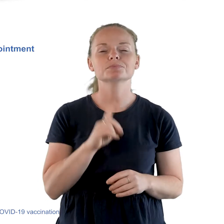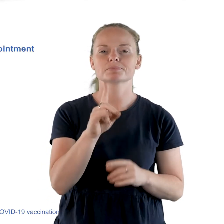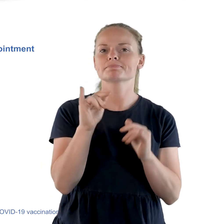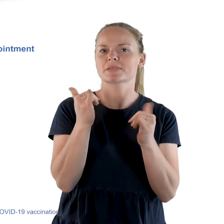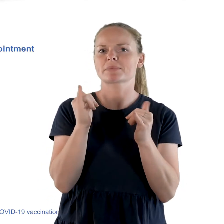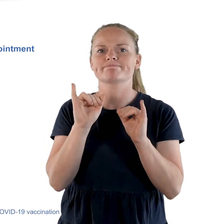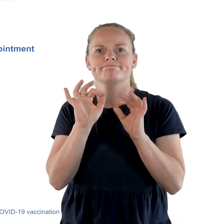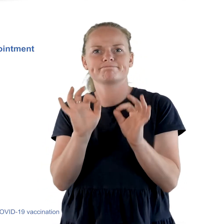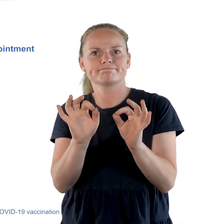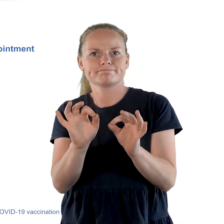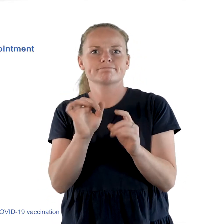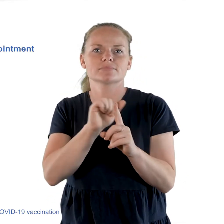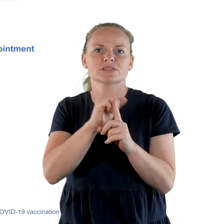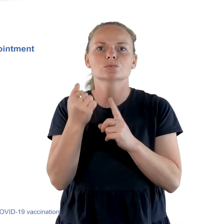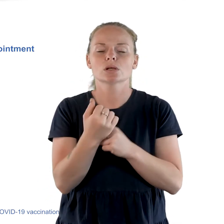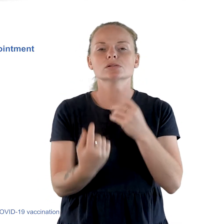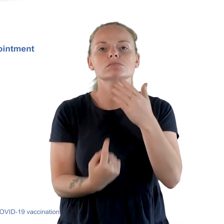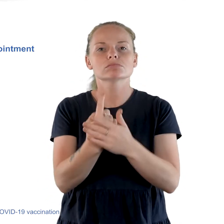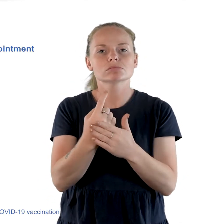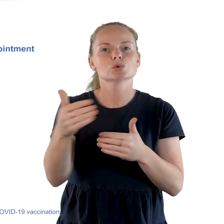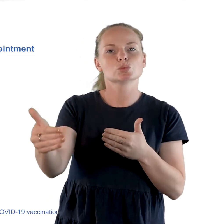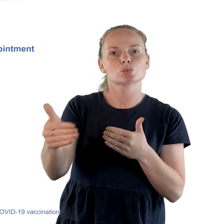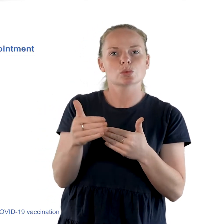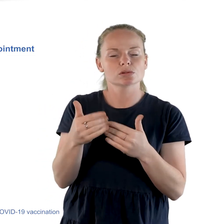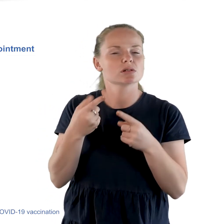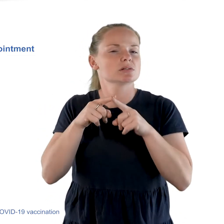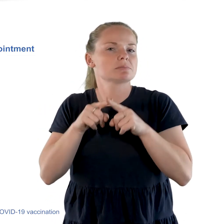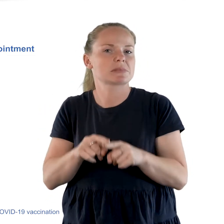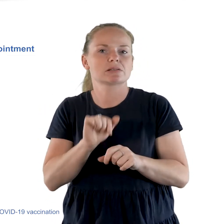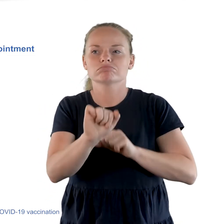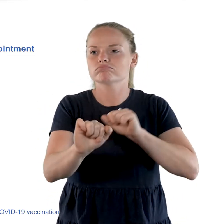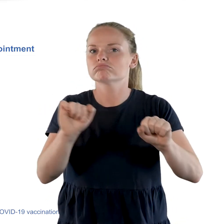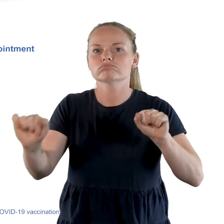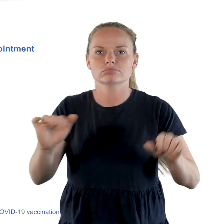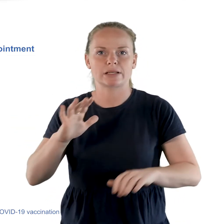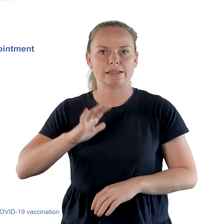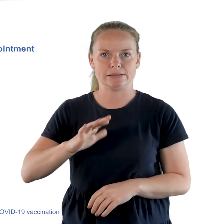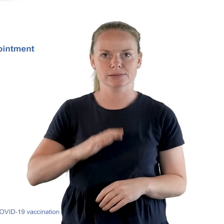Shortening the interval from 12 weeks to no less than 4 weeks between doses may be appropriate in certain circumstances.